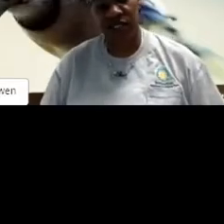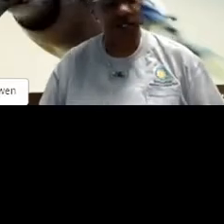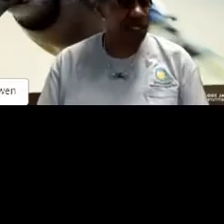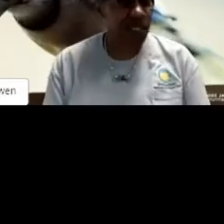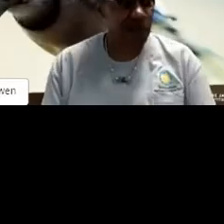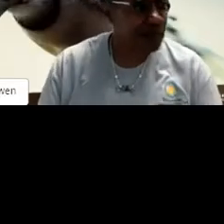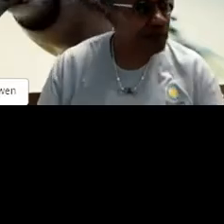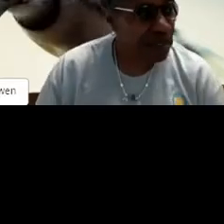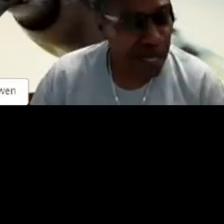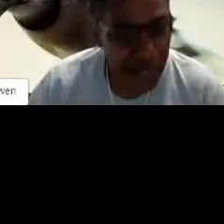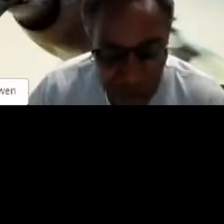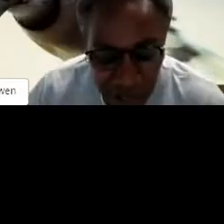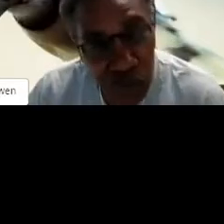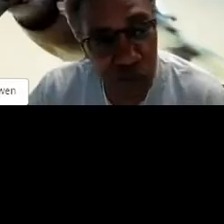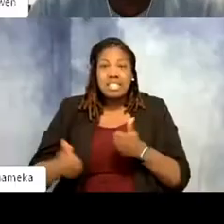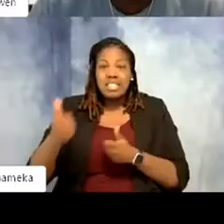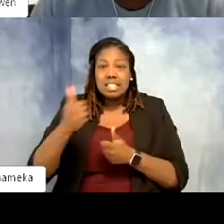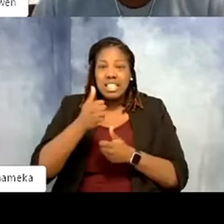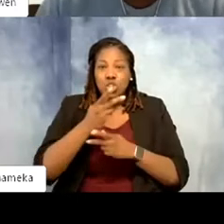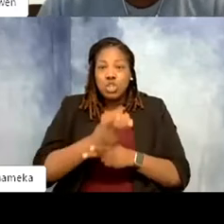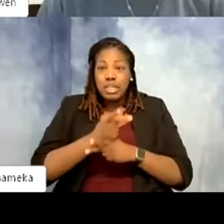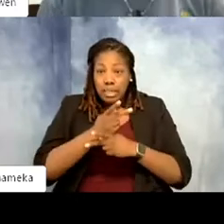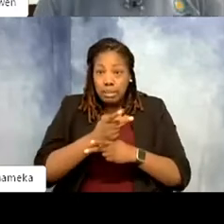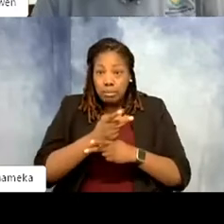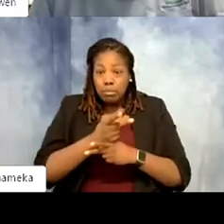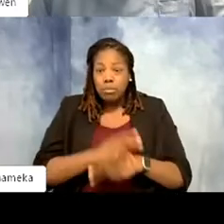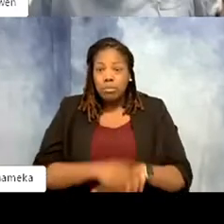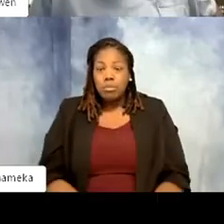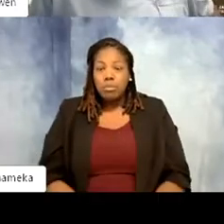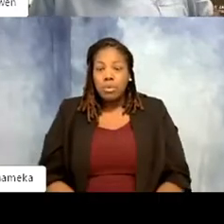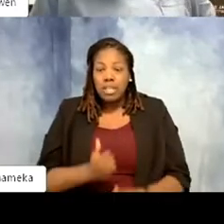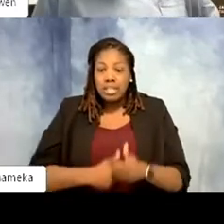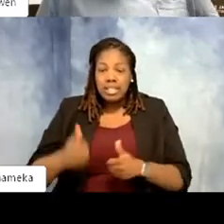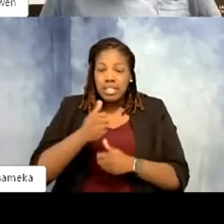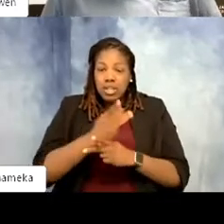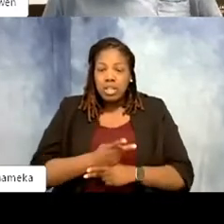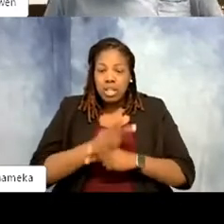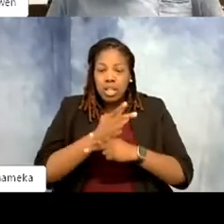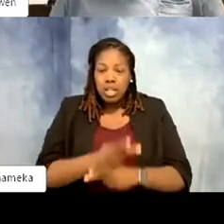Gwen: My title is Senior Keeper at the National Zoo Bird House. >>Shellie: Senior Keeper, alright, that makes me that